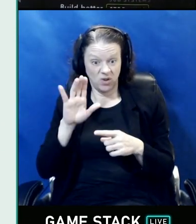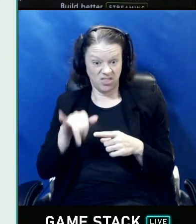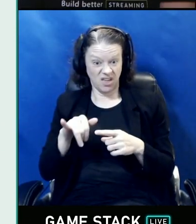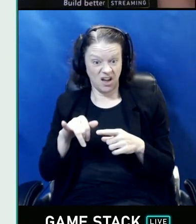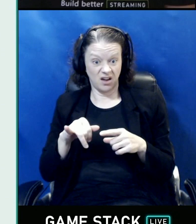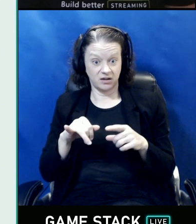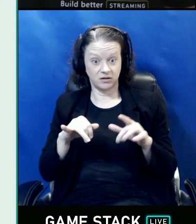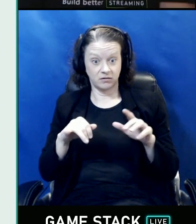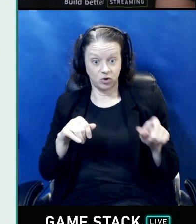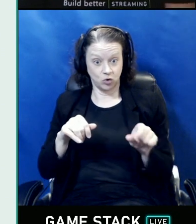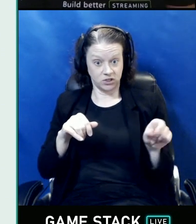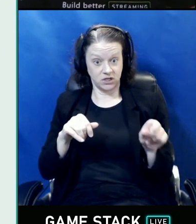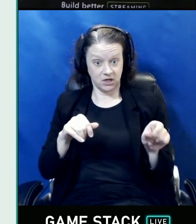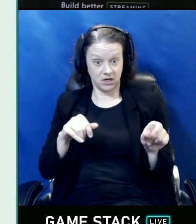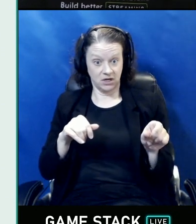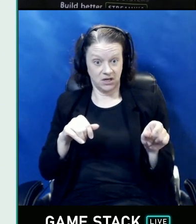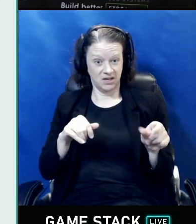while you're also moving away from some danger.